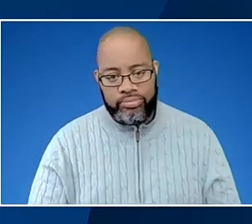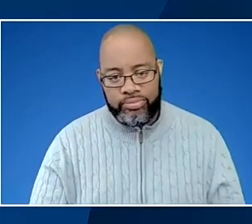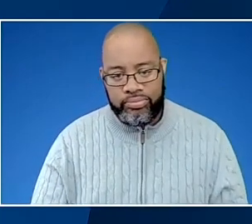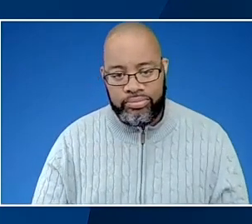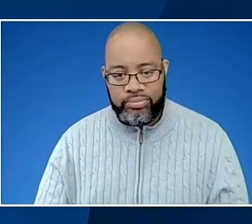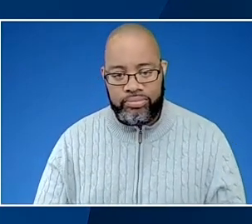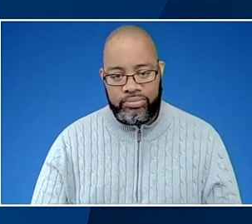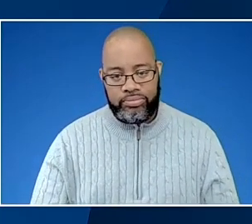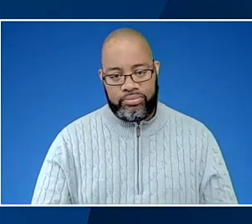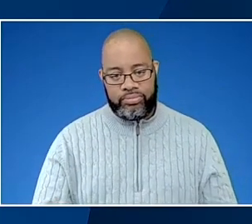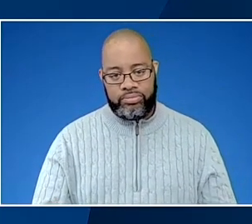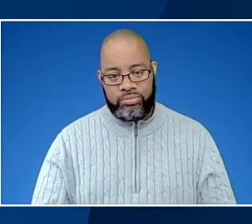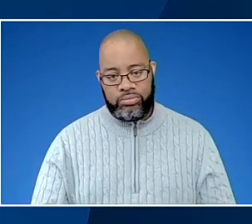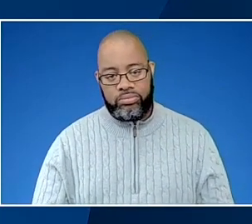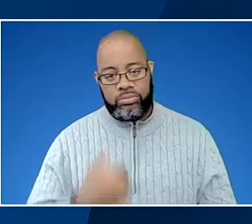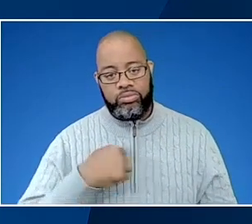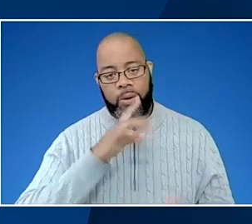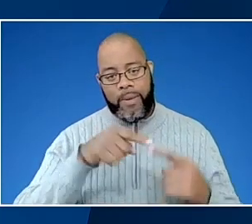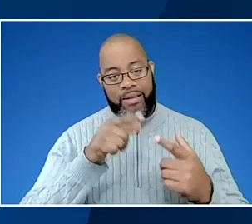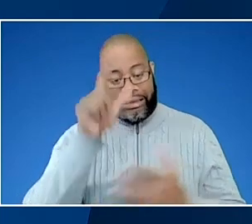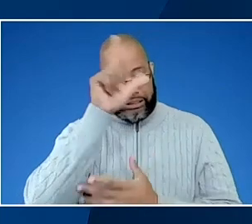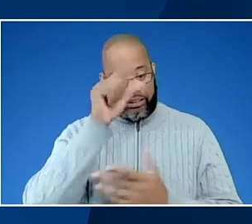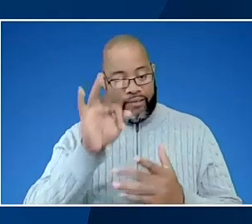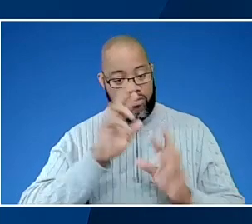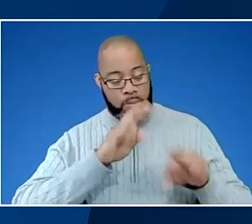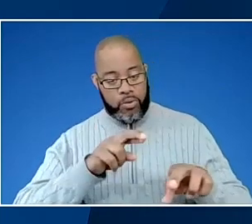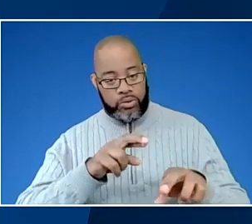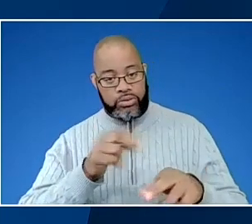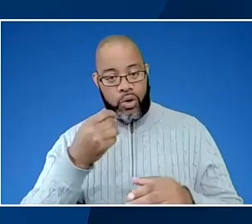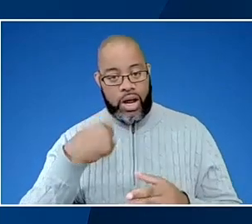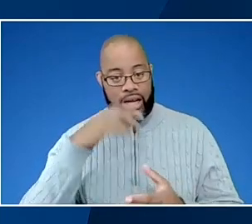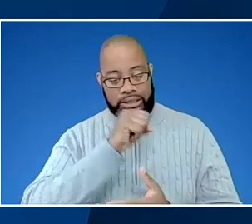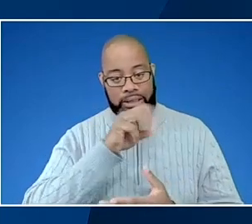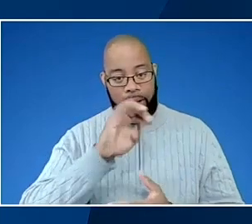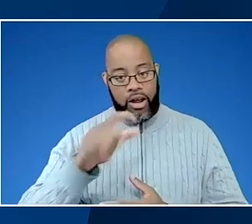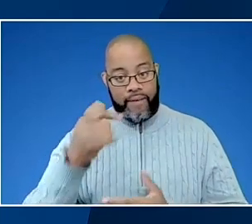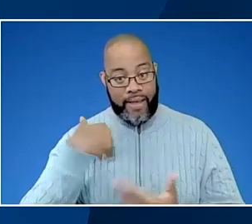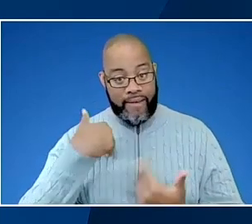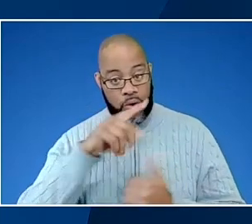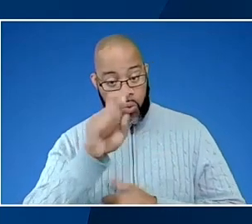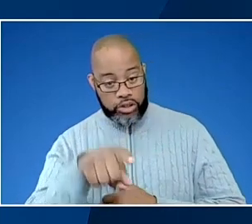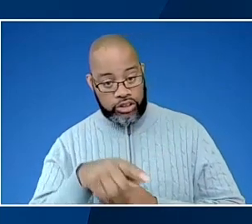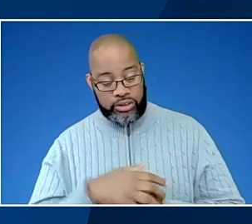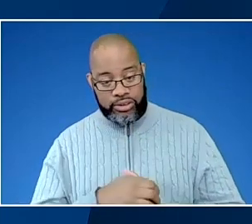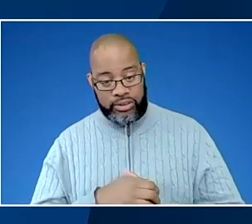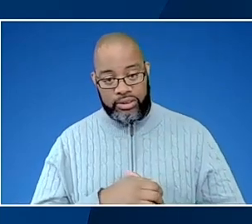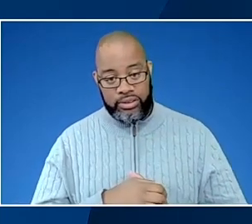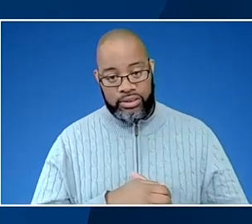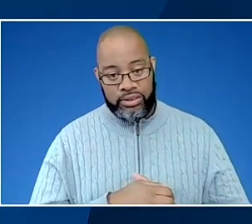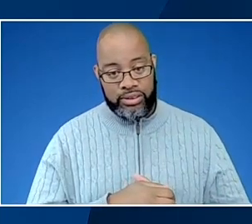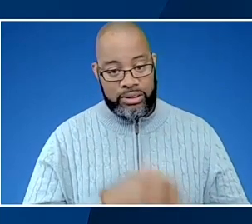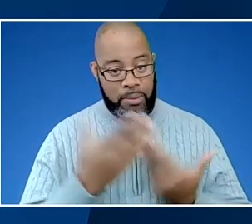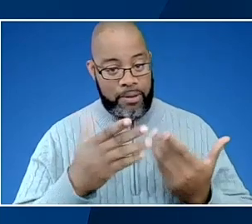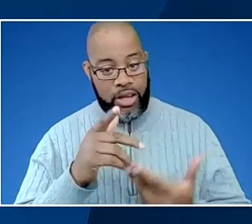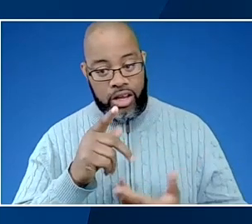You know, I was going to talk about the logistics of the report out. So I guess, Michael, if you have a question, maybe, Krystil, if you wouldn't mind first.